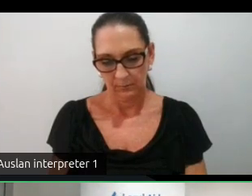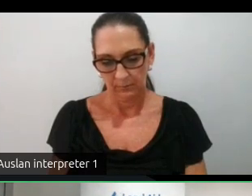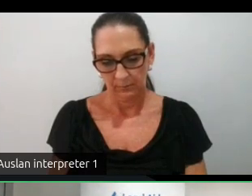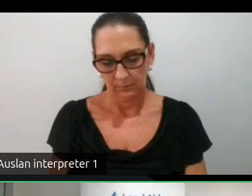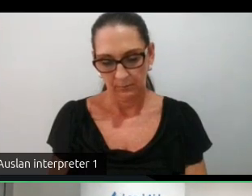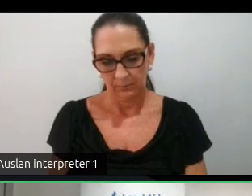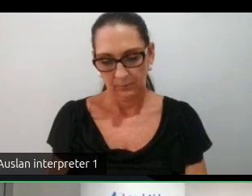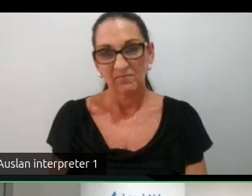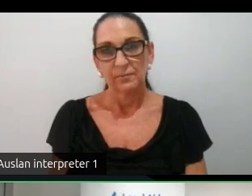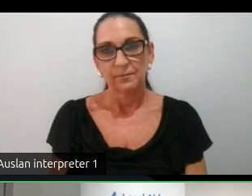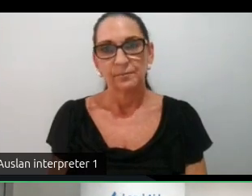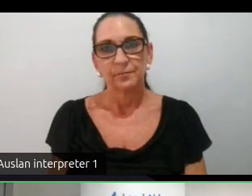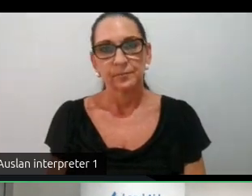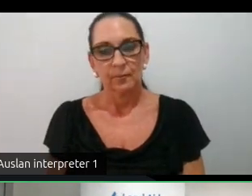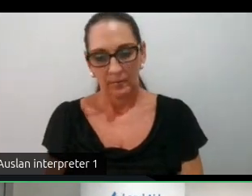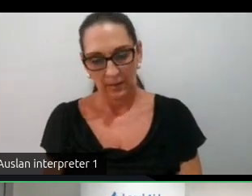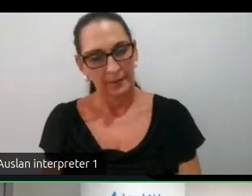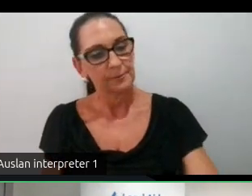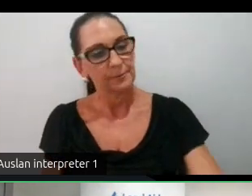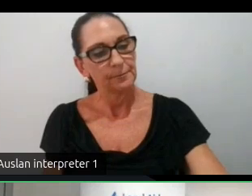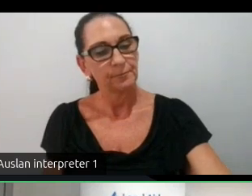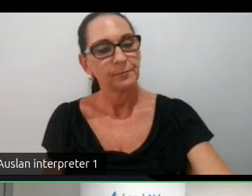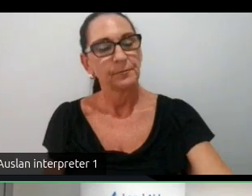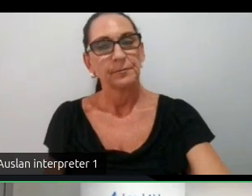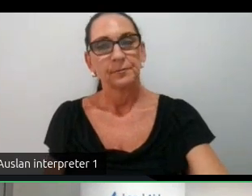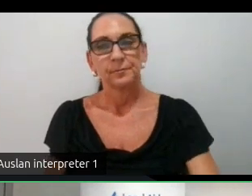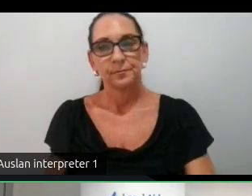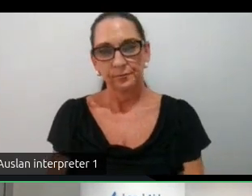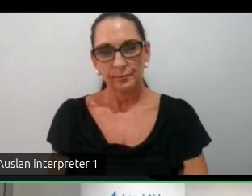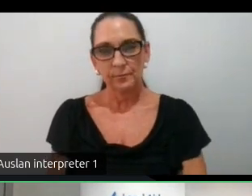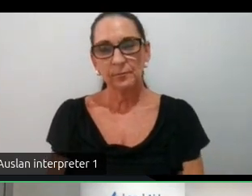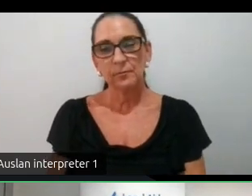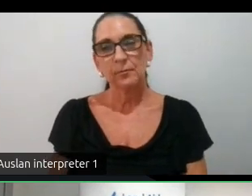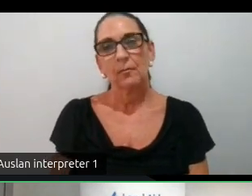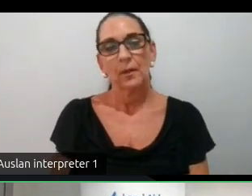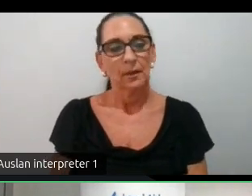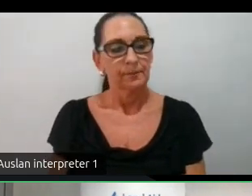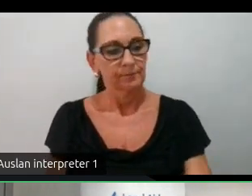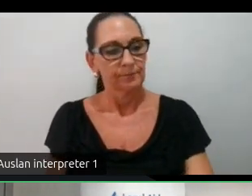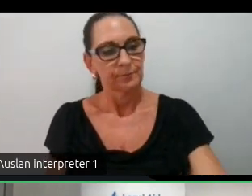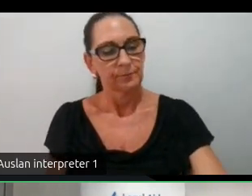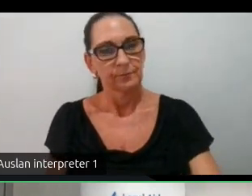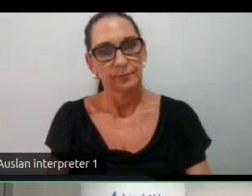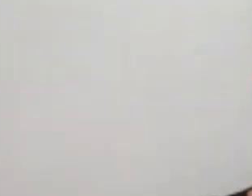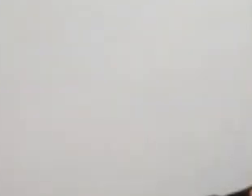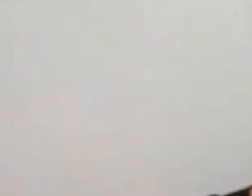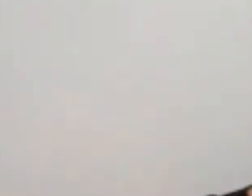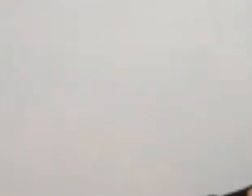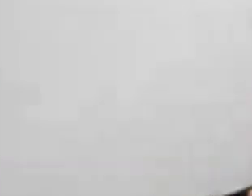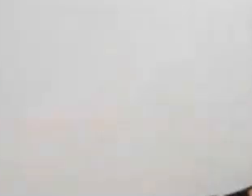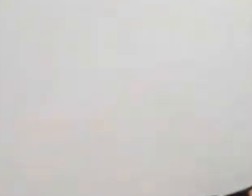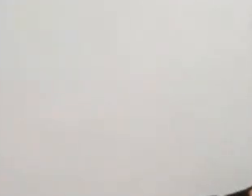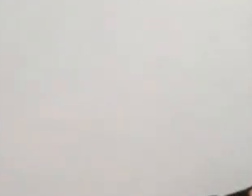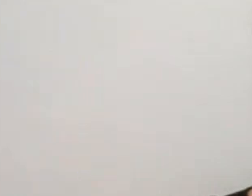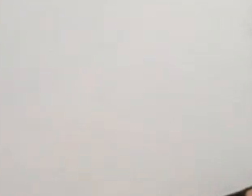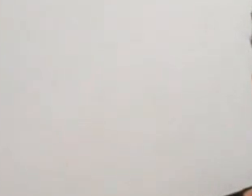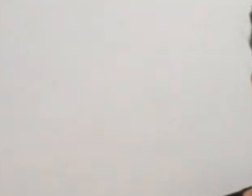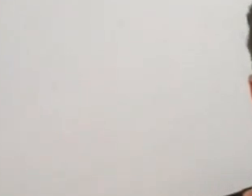of it. And unfortunately, no one did remember. That's all right. Maybe they're just specials.